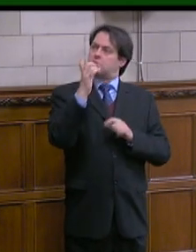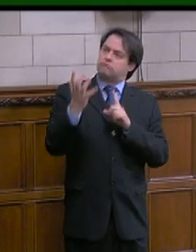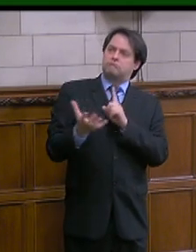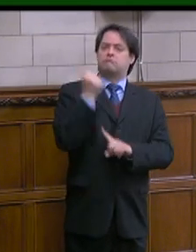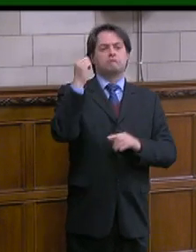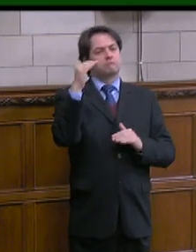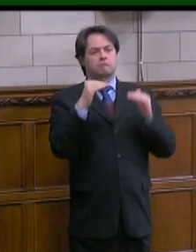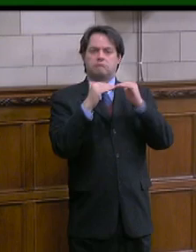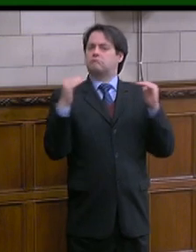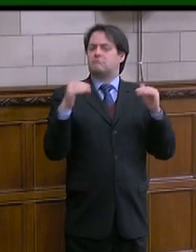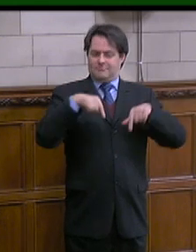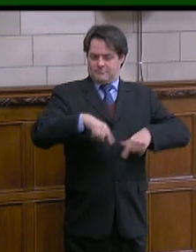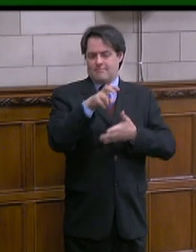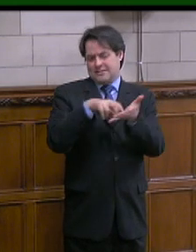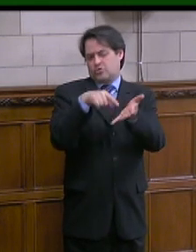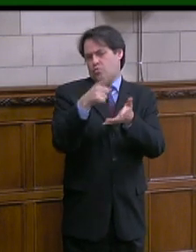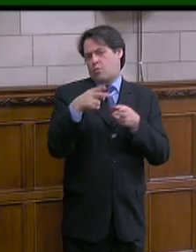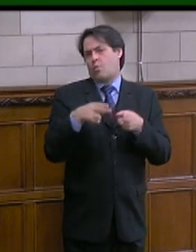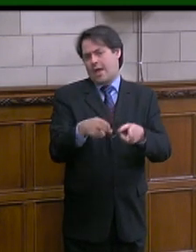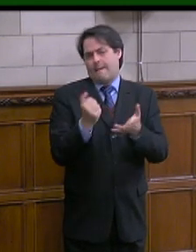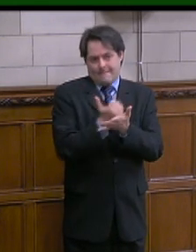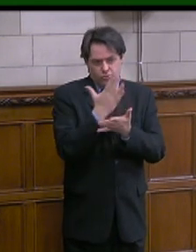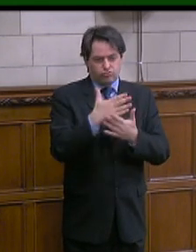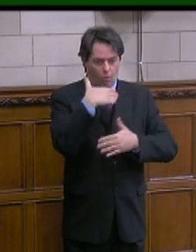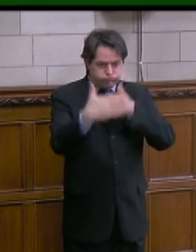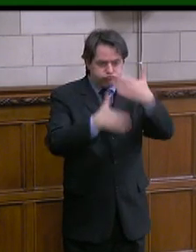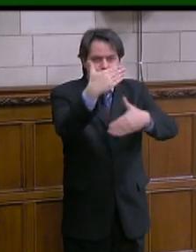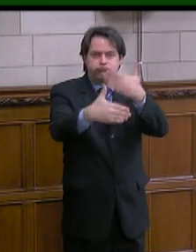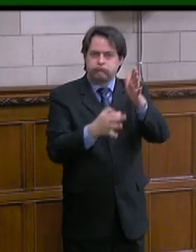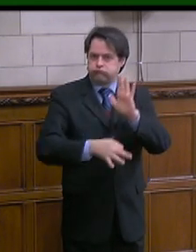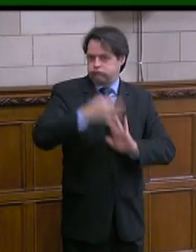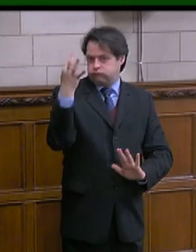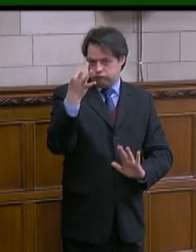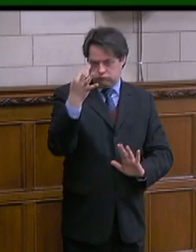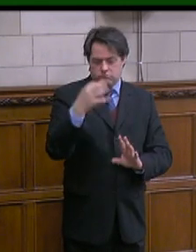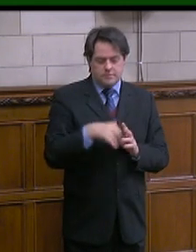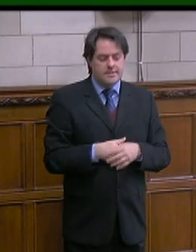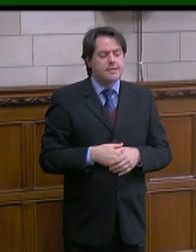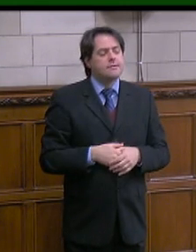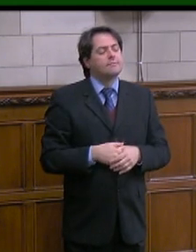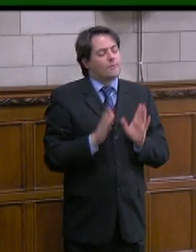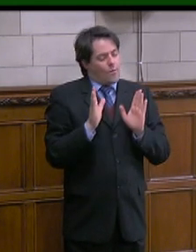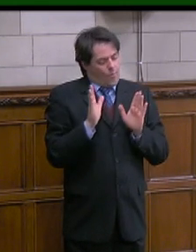This petition is one way of ensuring we make progress in this area.